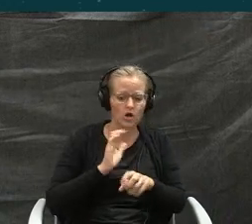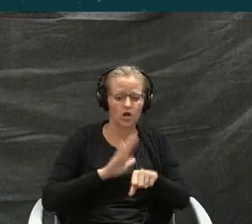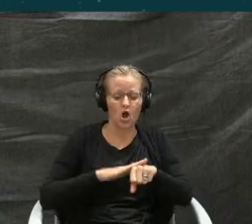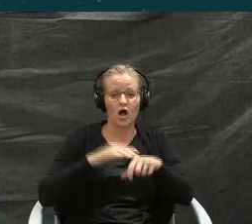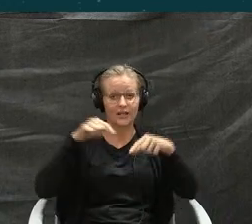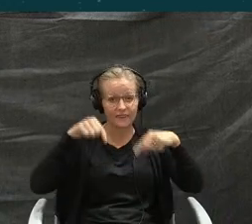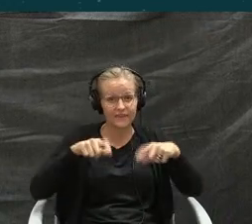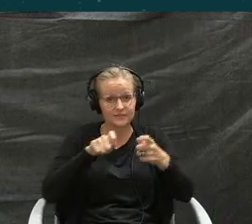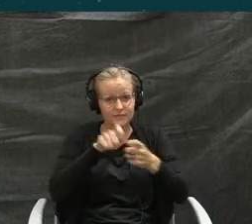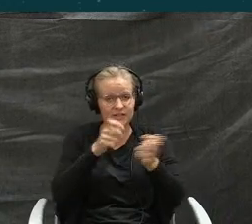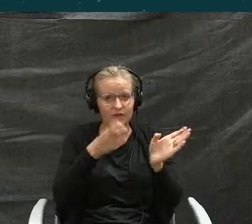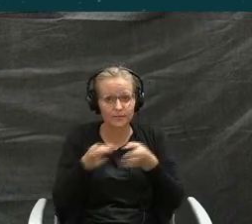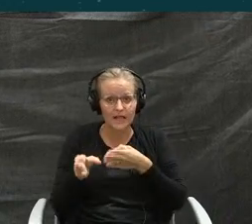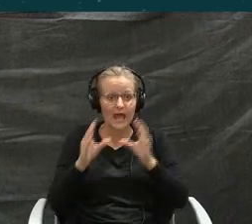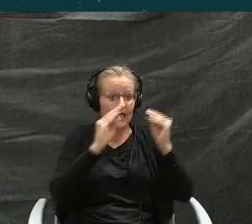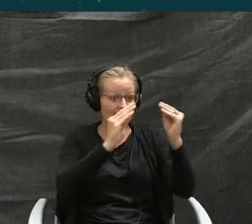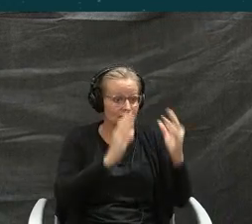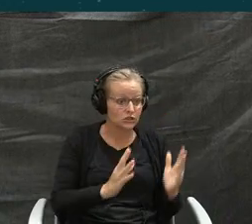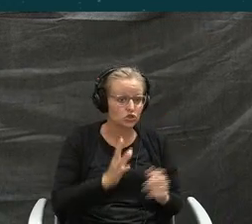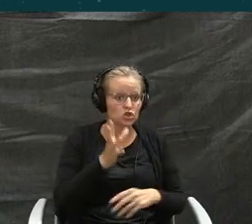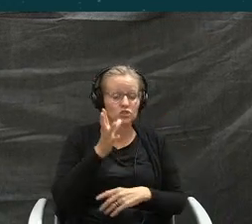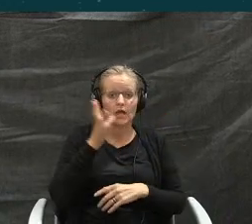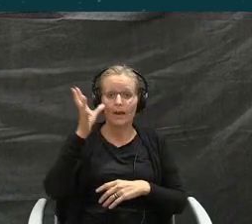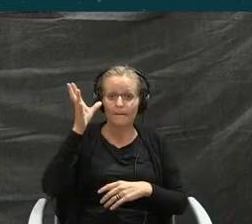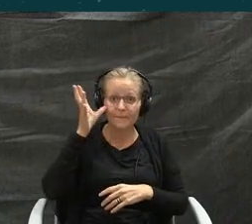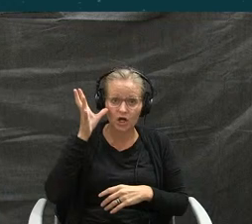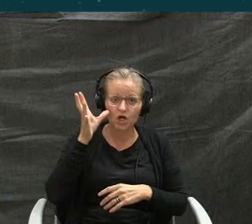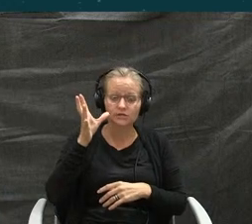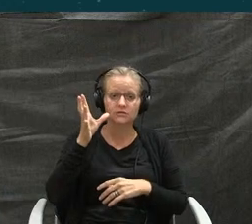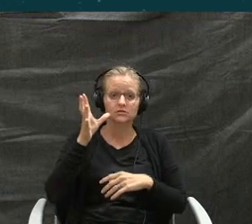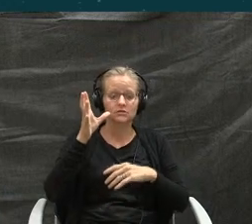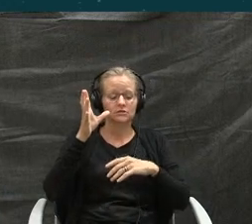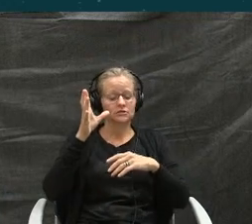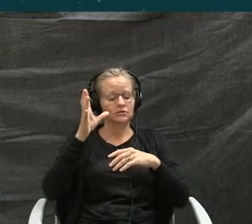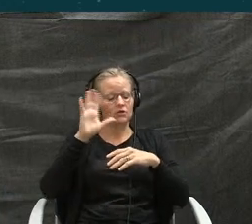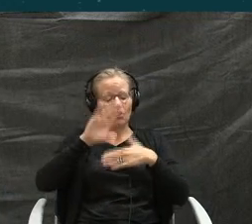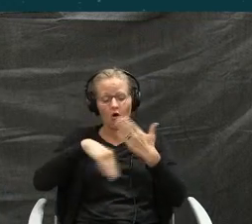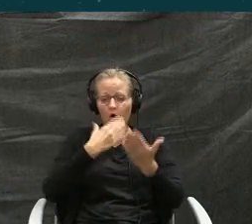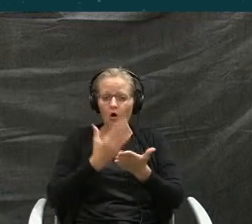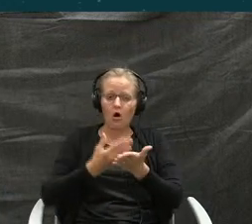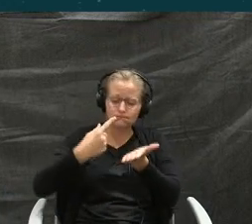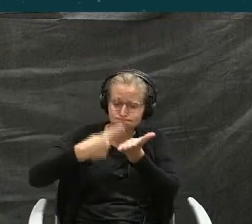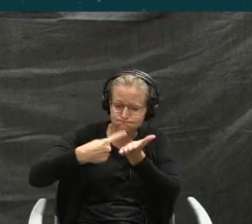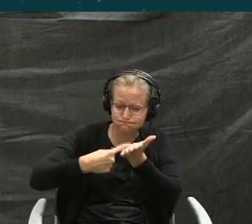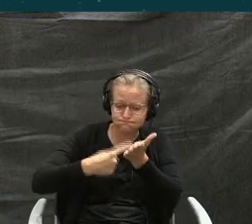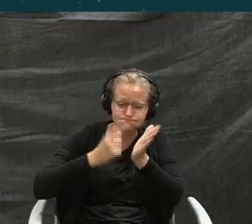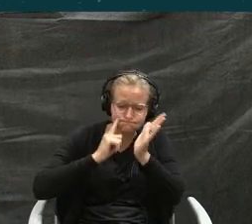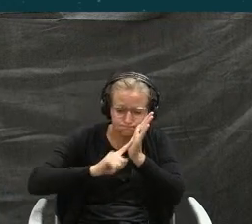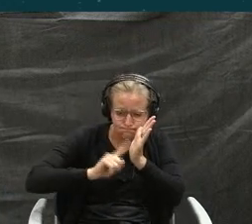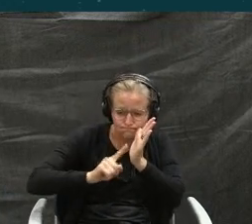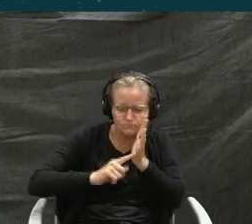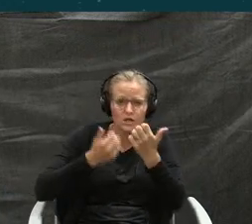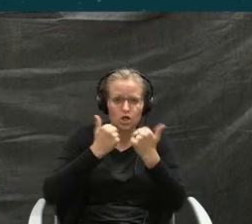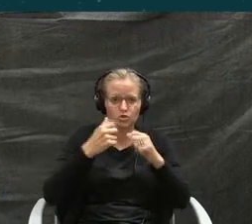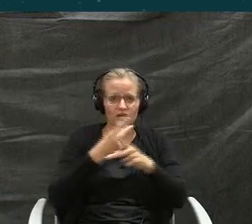all level really digging in trying to find the best possible options for your kids. So I just wanted knowledge them.